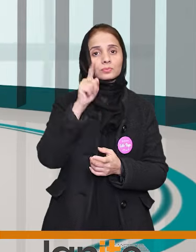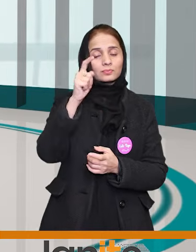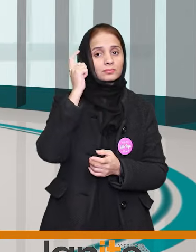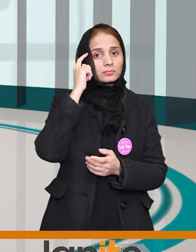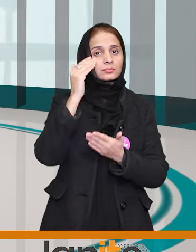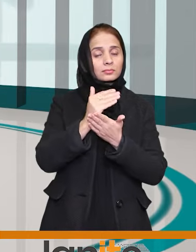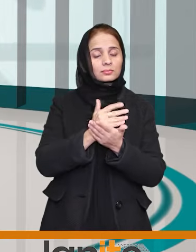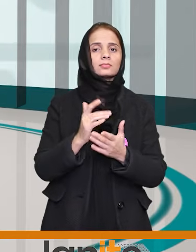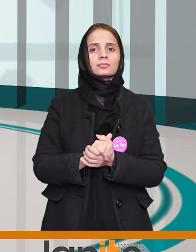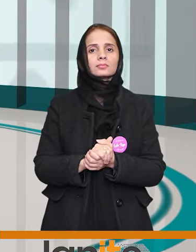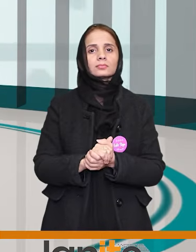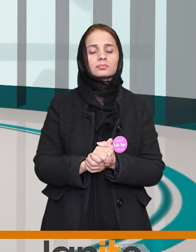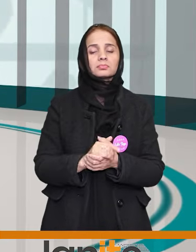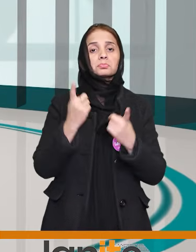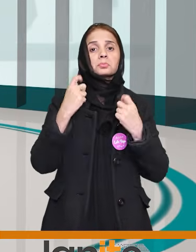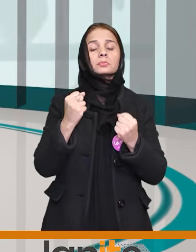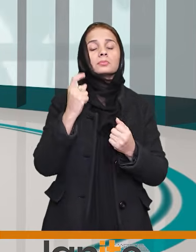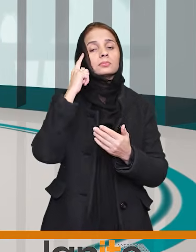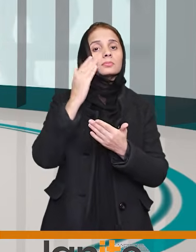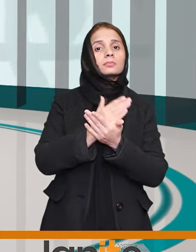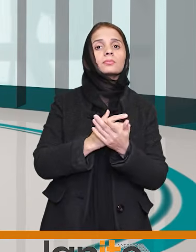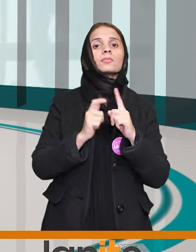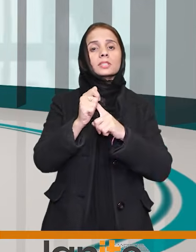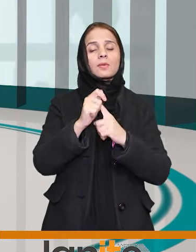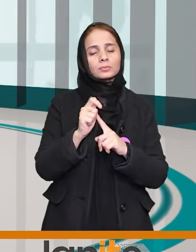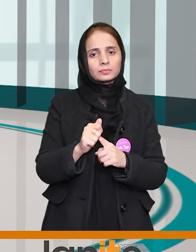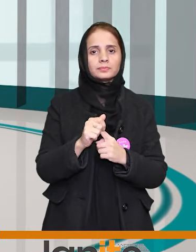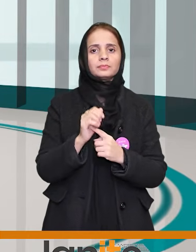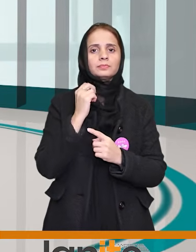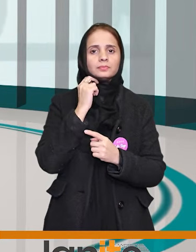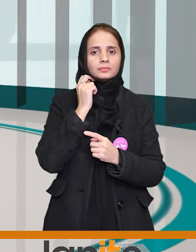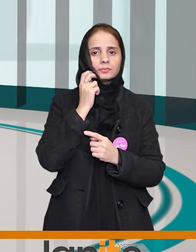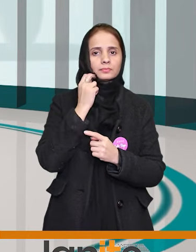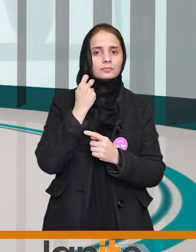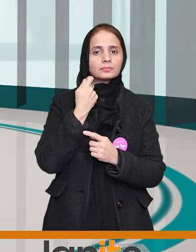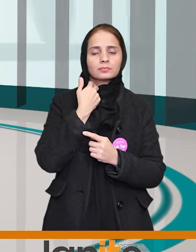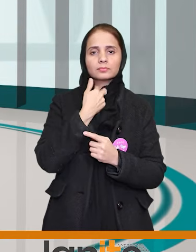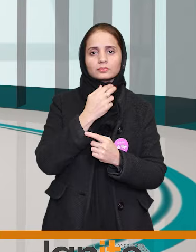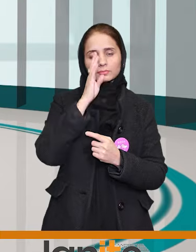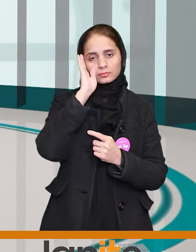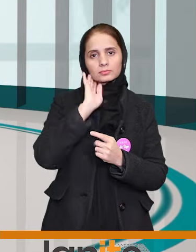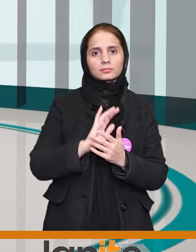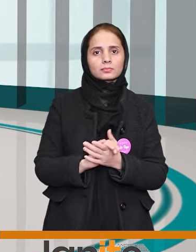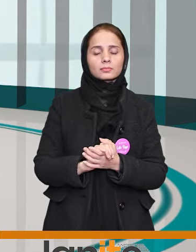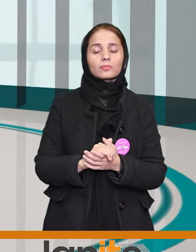spot on with your response. Third thing is. Tell about your work professionally